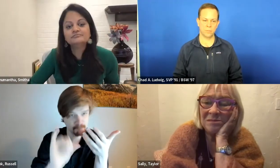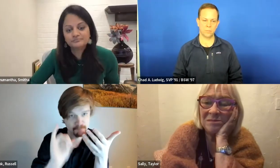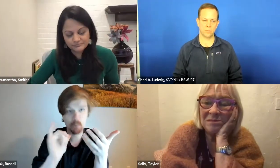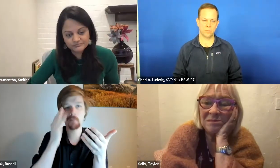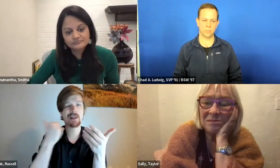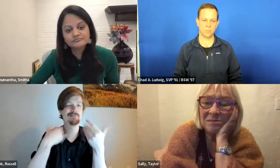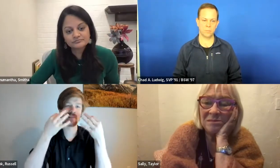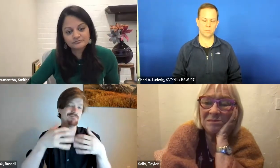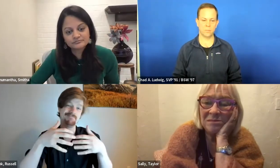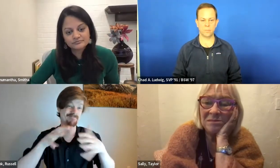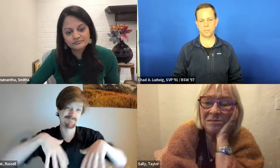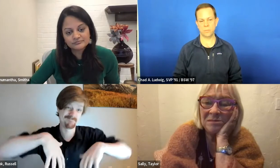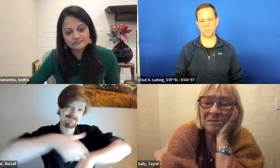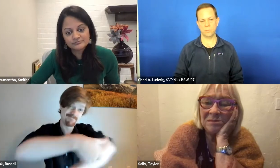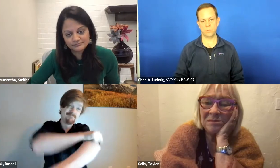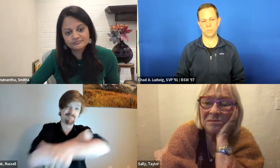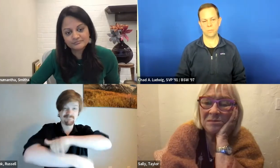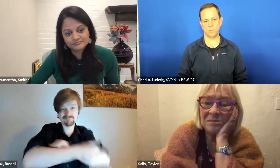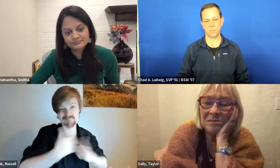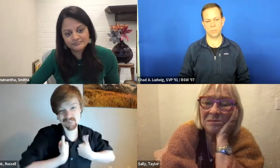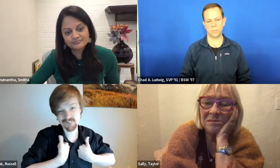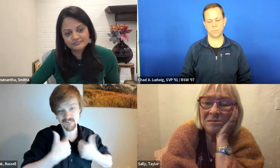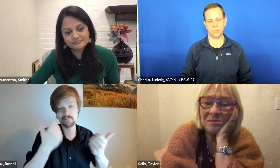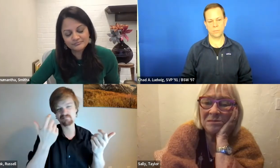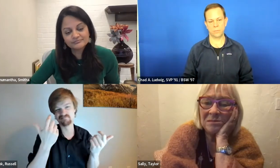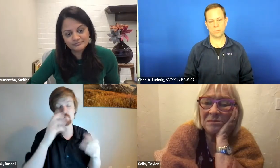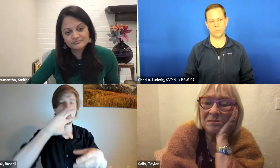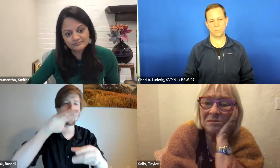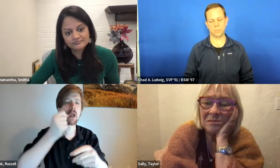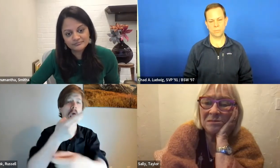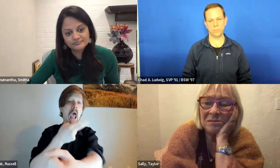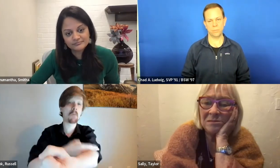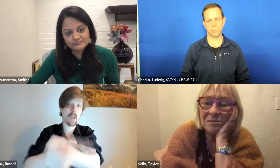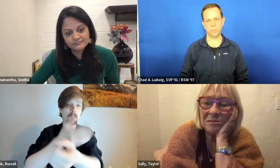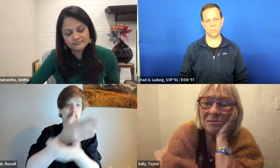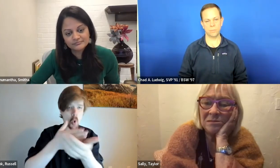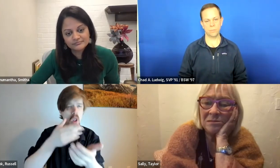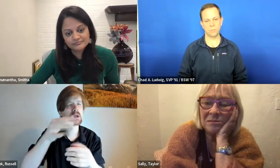Not that part, unfortunately, but we decided just to take care of that on our own.